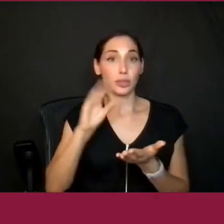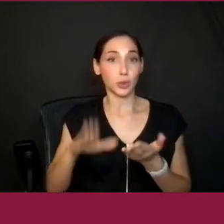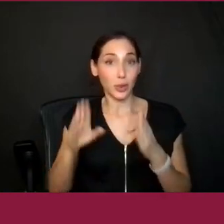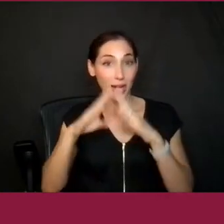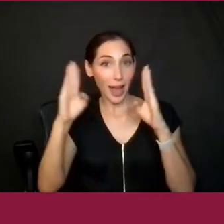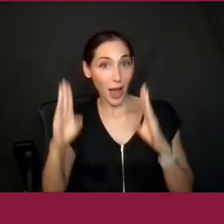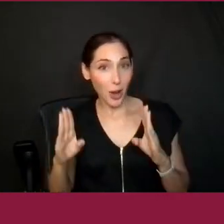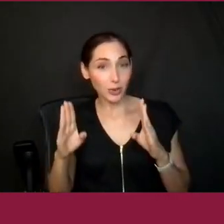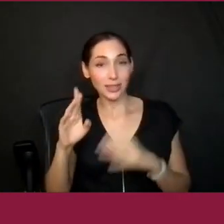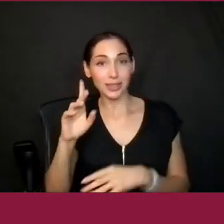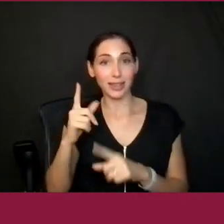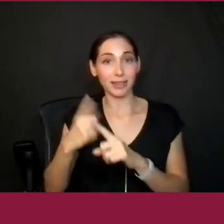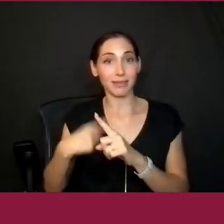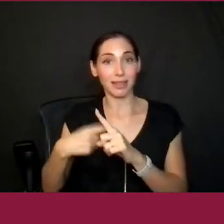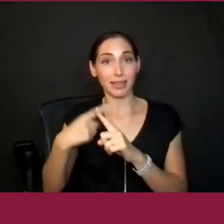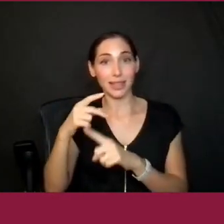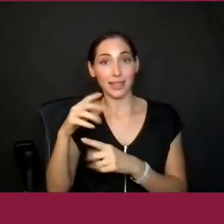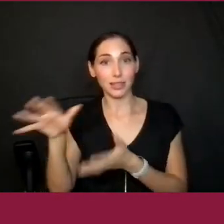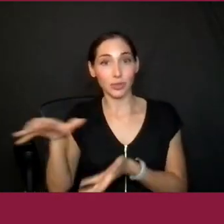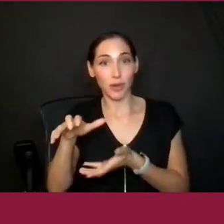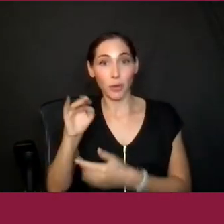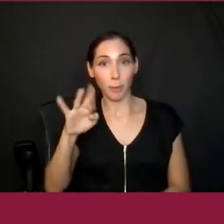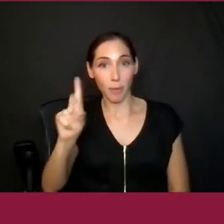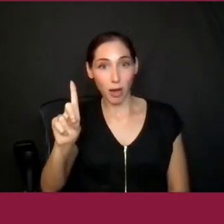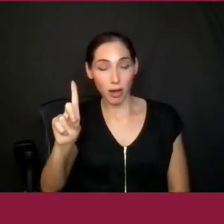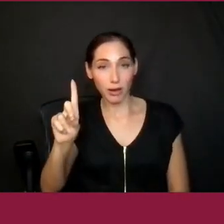lease revenue bond, um, budget trailer bill language